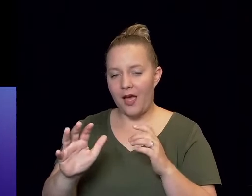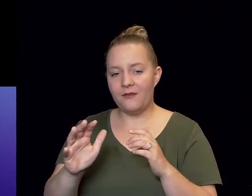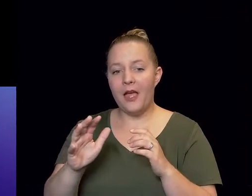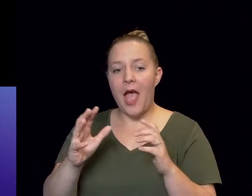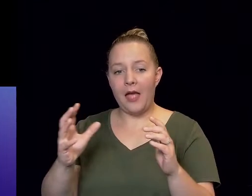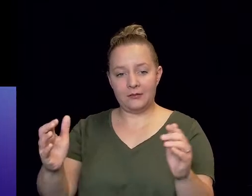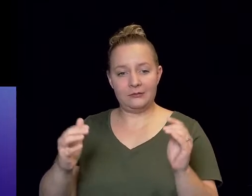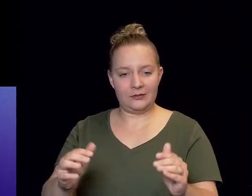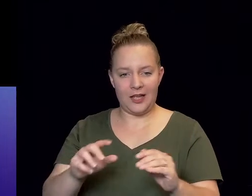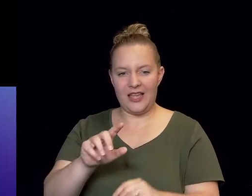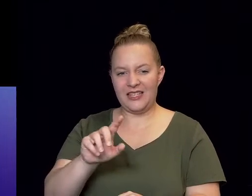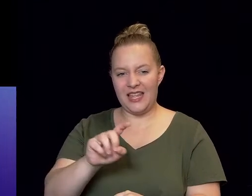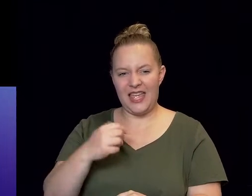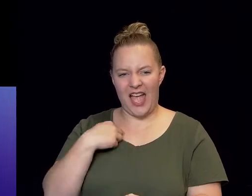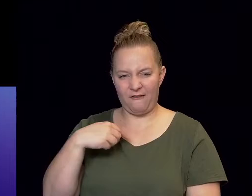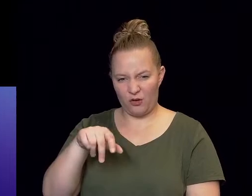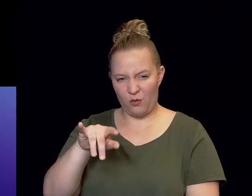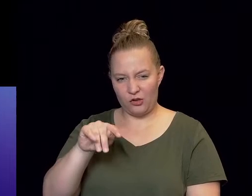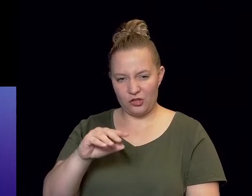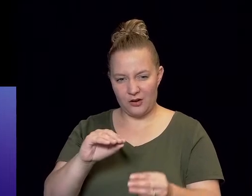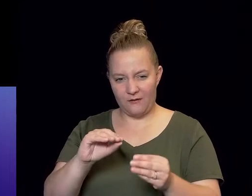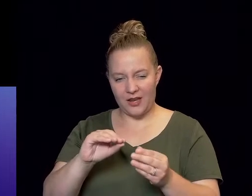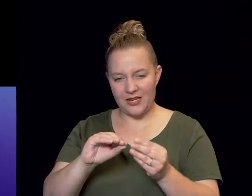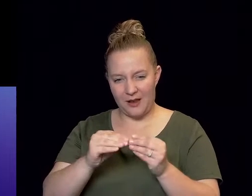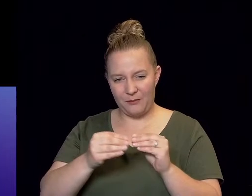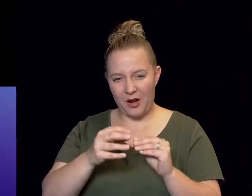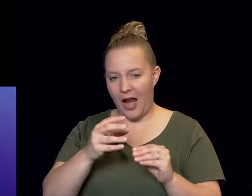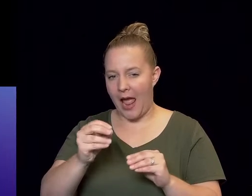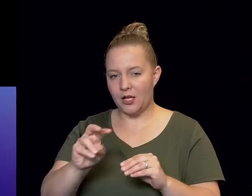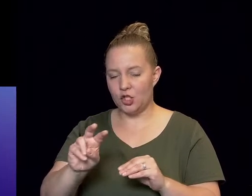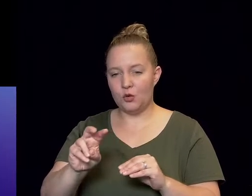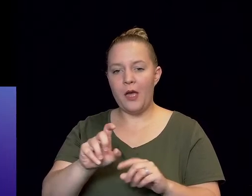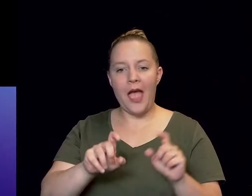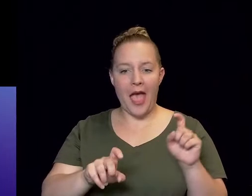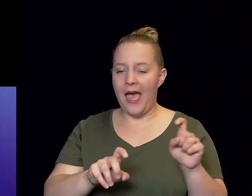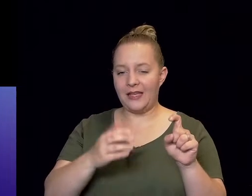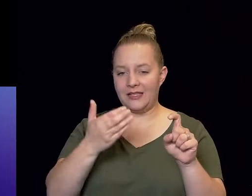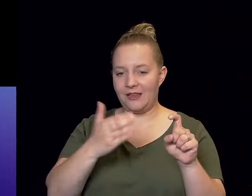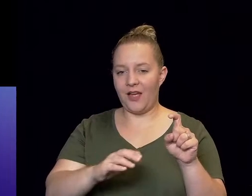d, I have the quotient of a number and 2. So, x divided by 2, increased by 7. So, plus